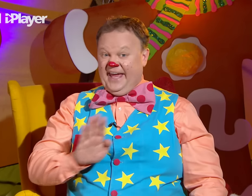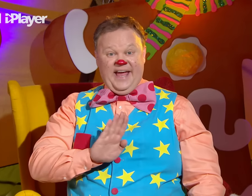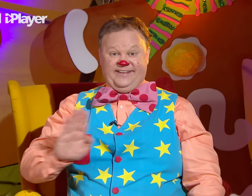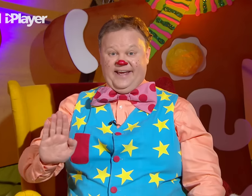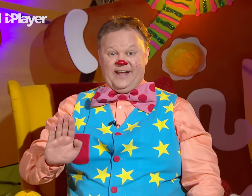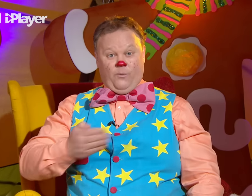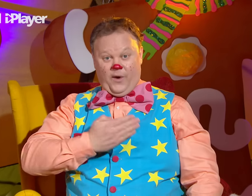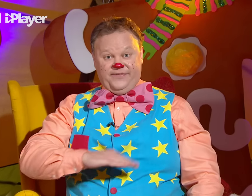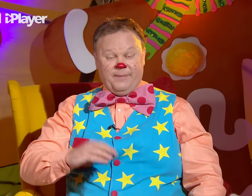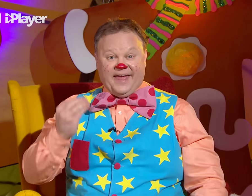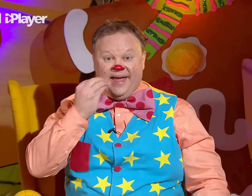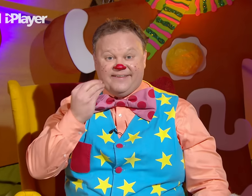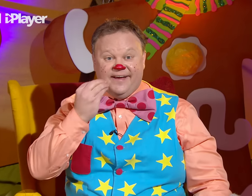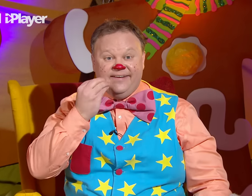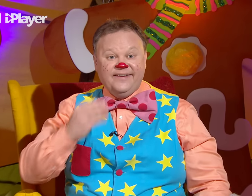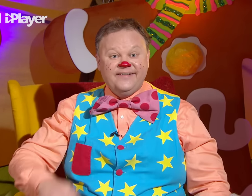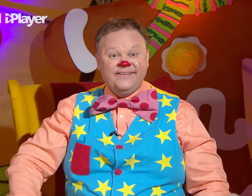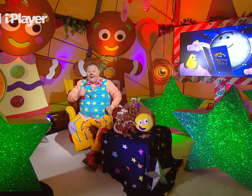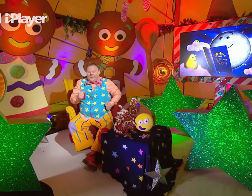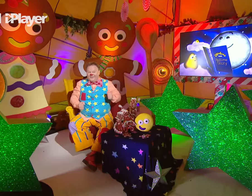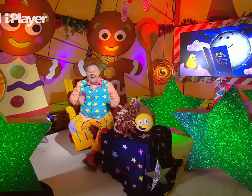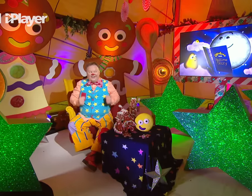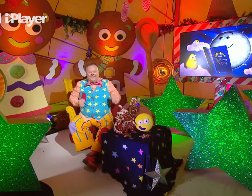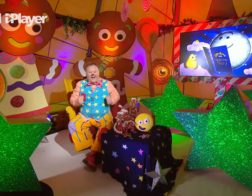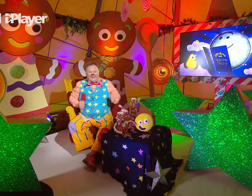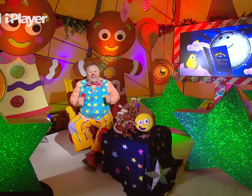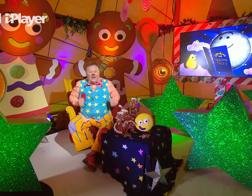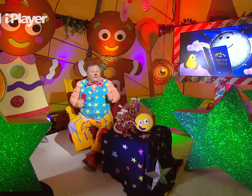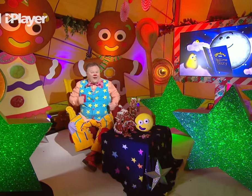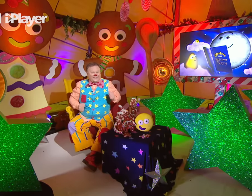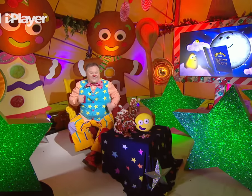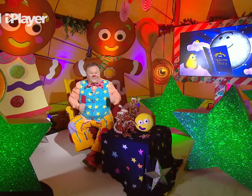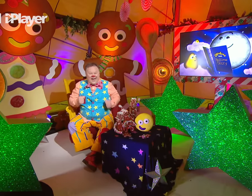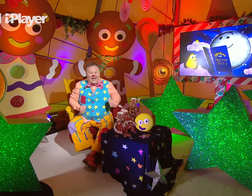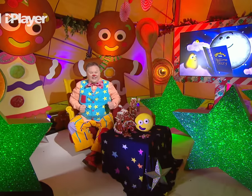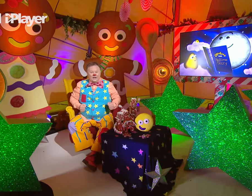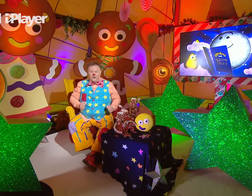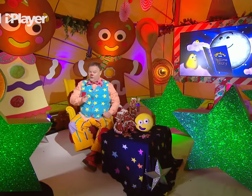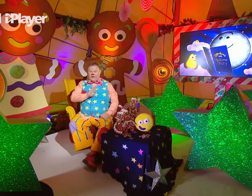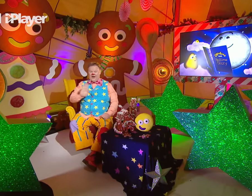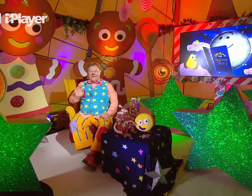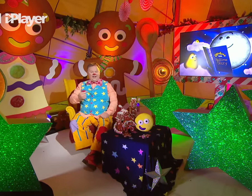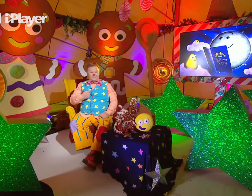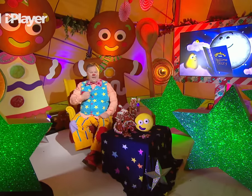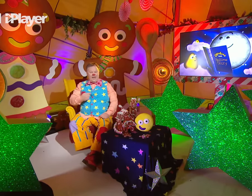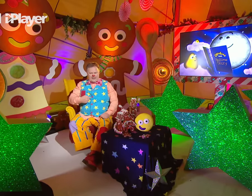he didn't want to be eaten run run as fast as you can you can't catch me